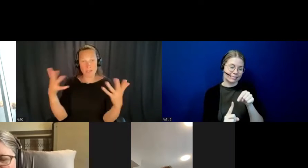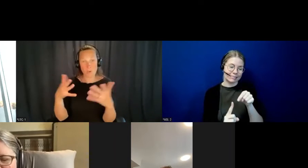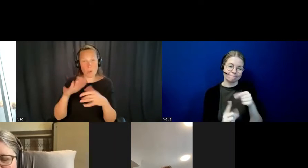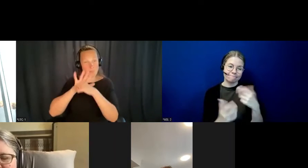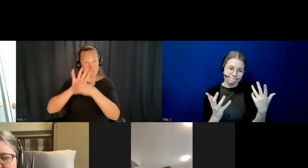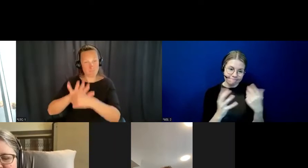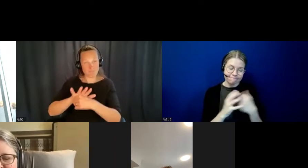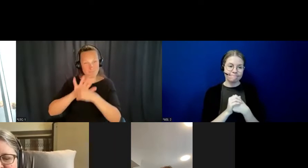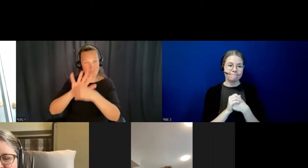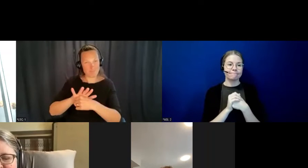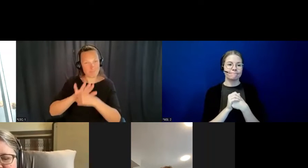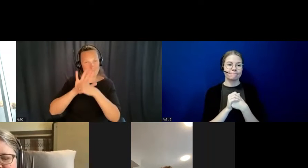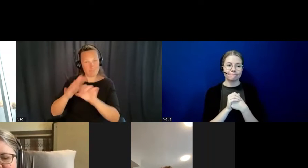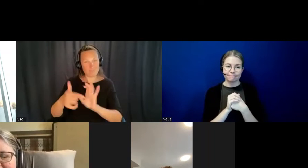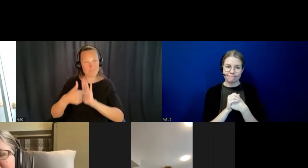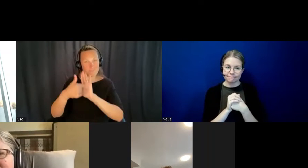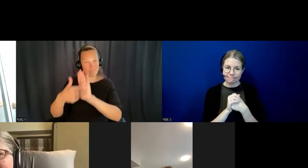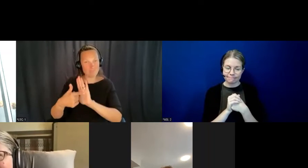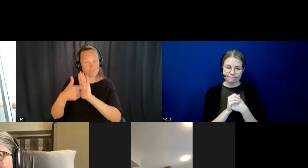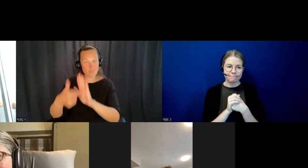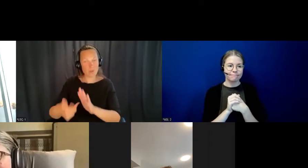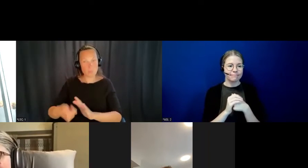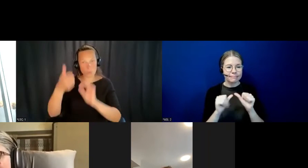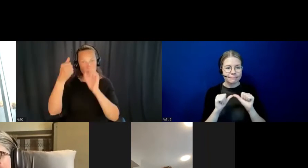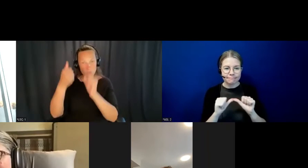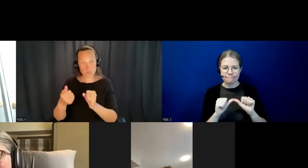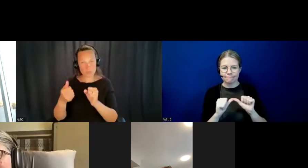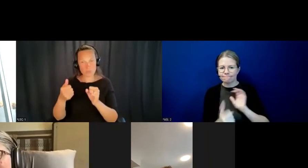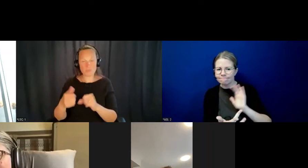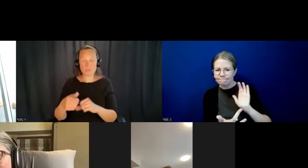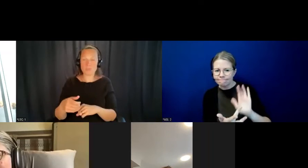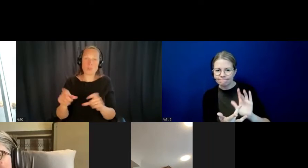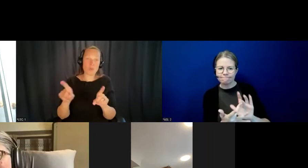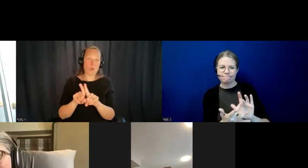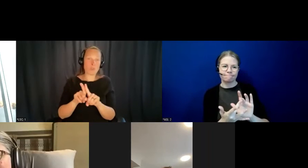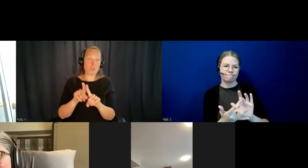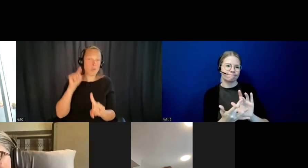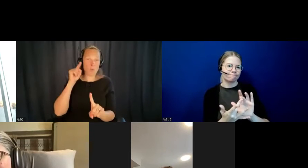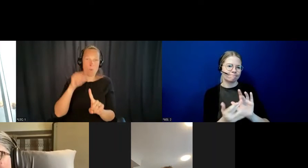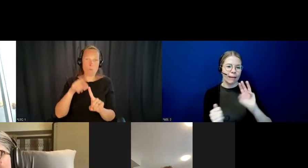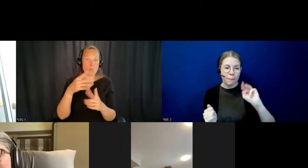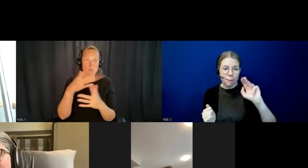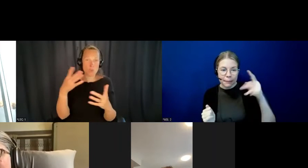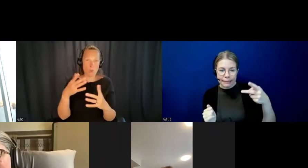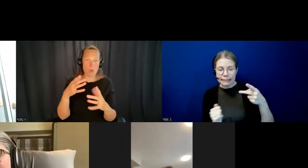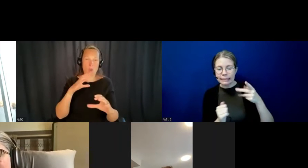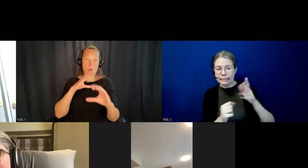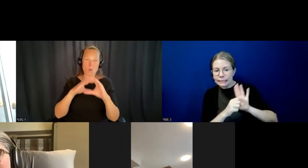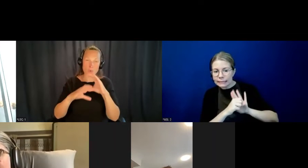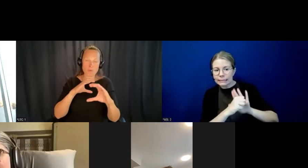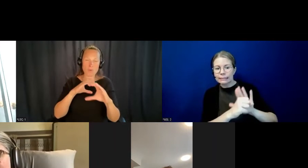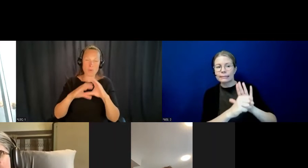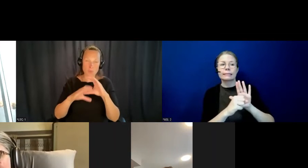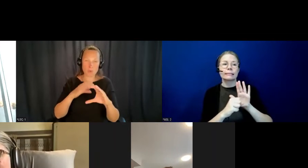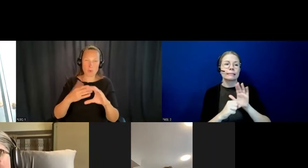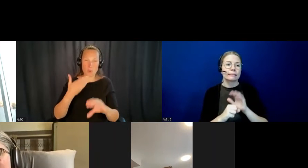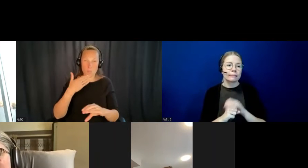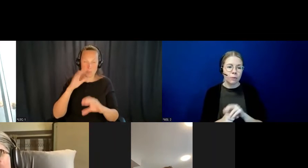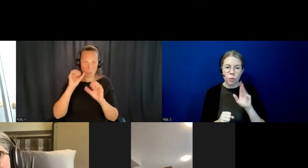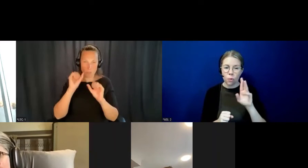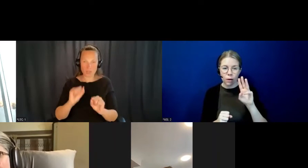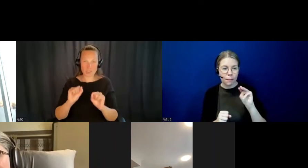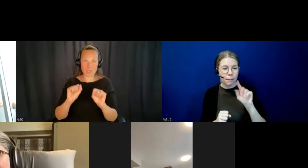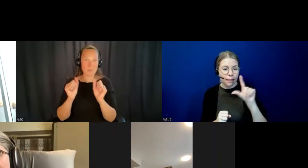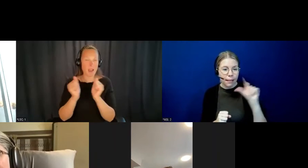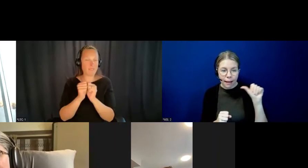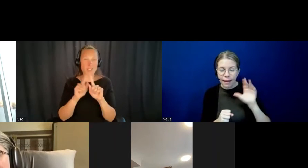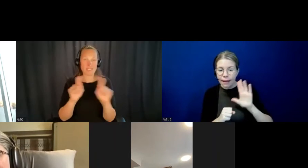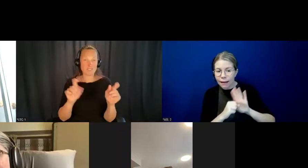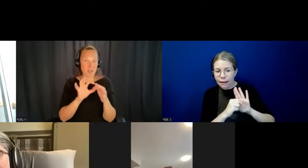KEEP COMMUNICATING WITH MEMBERS OF PARLIAMENT OR THE LEGISLATURE. WITH MY OFFICE.